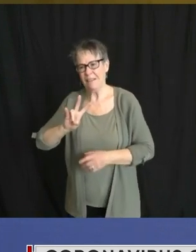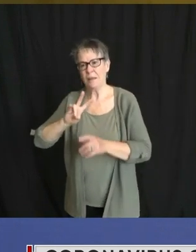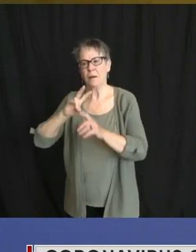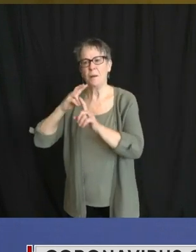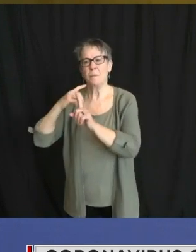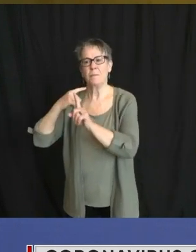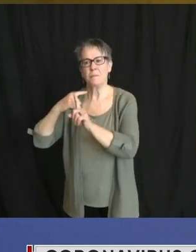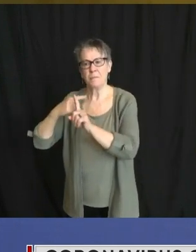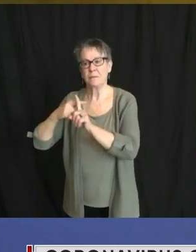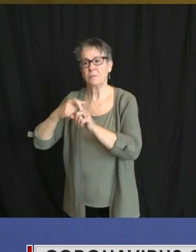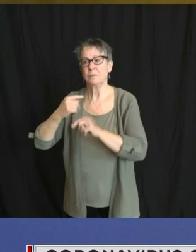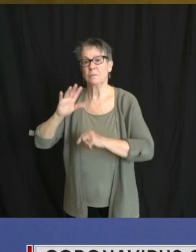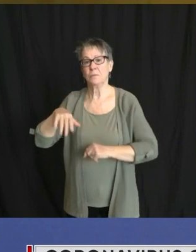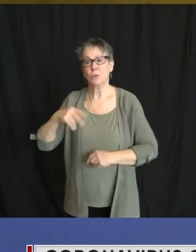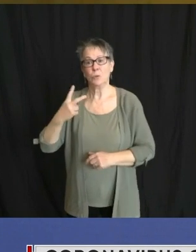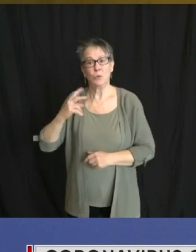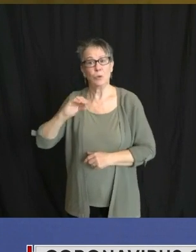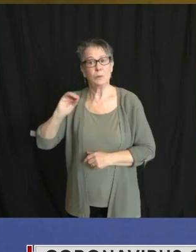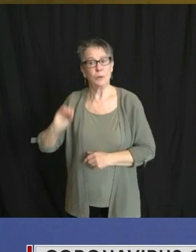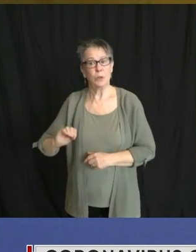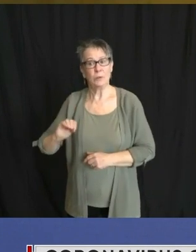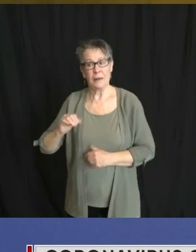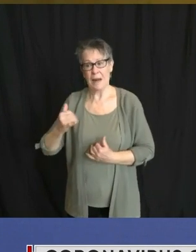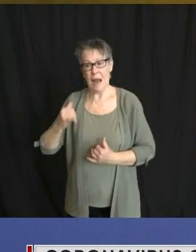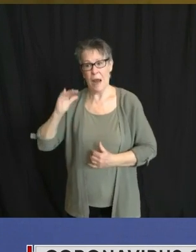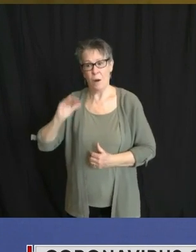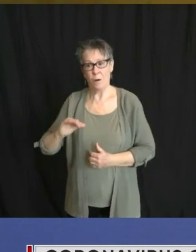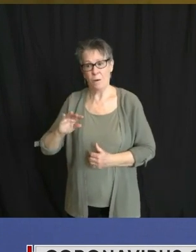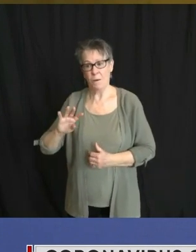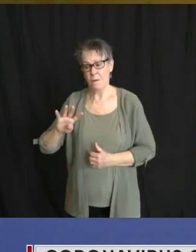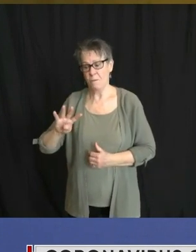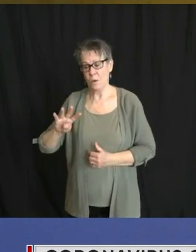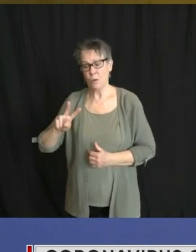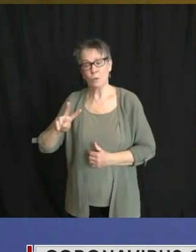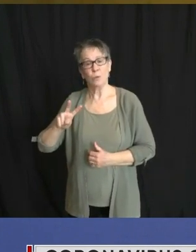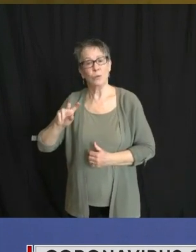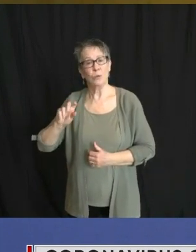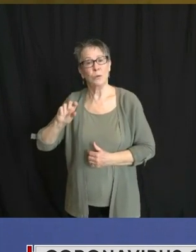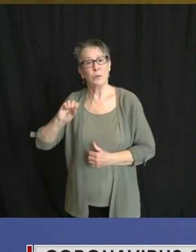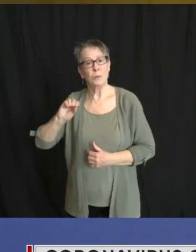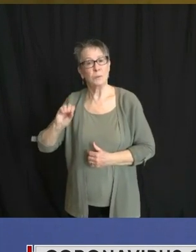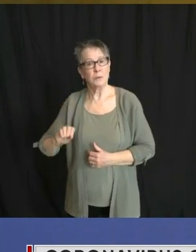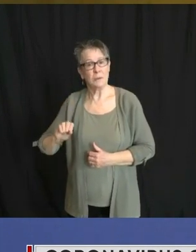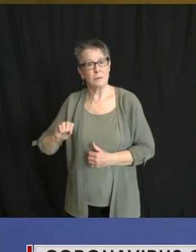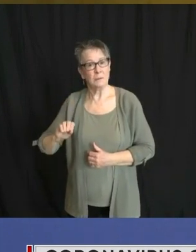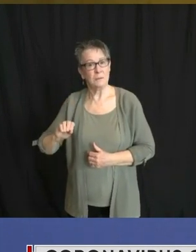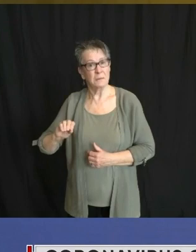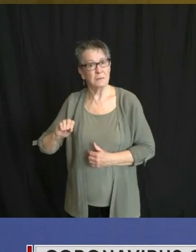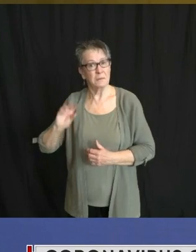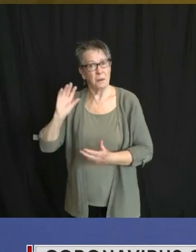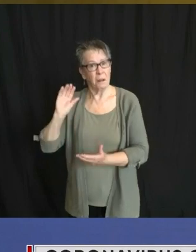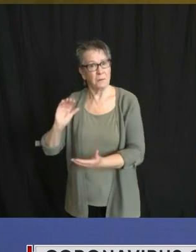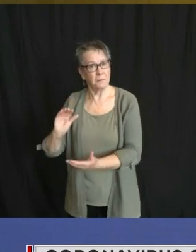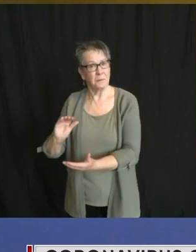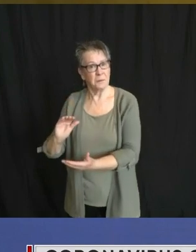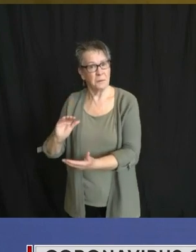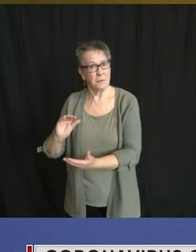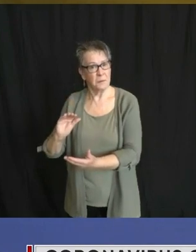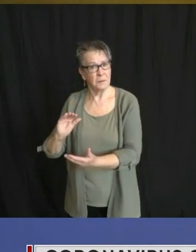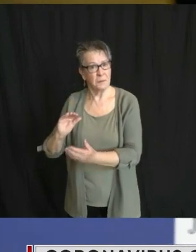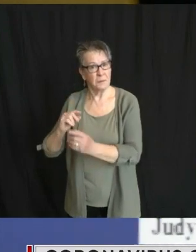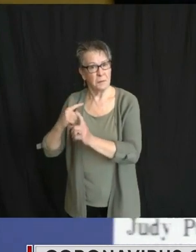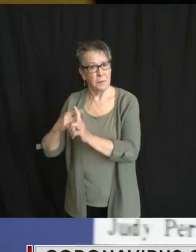FOR A POSITIVITY RATE OF 42.16%